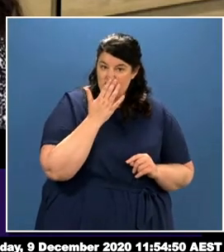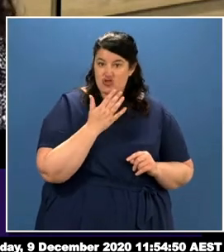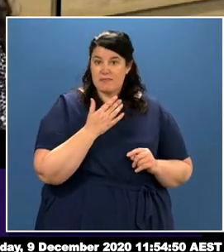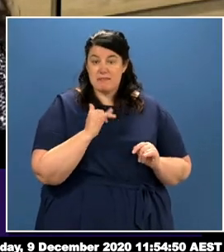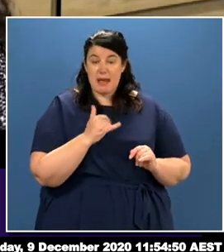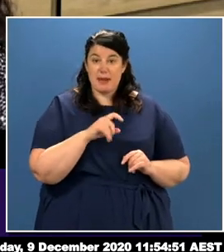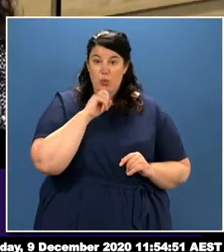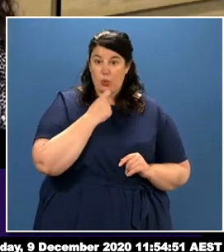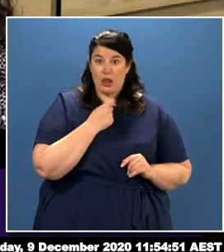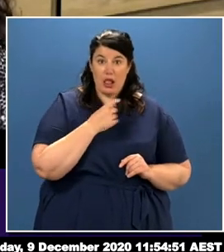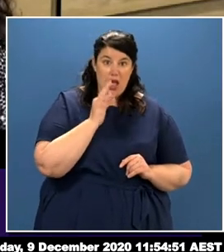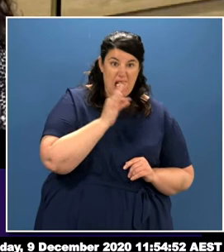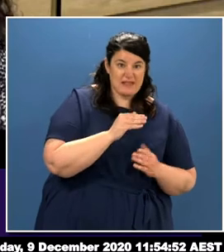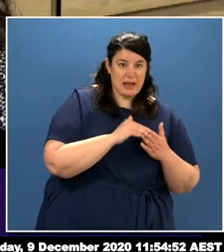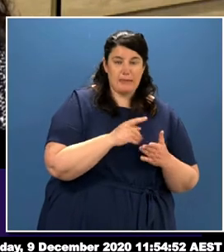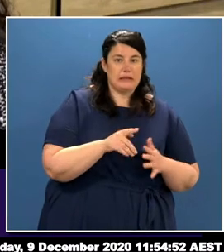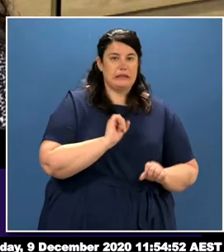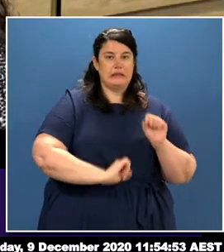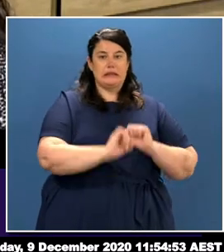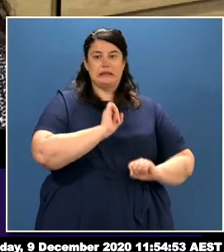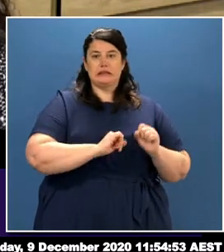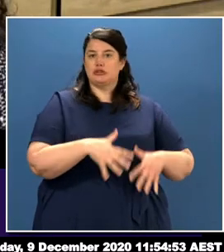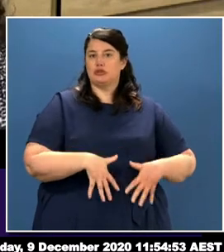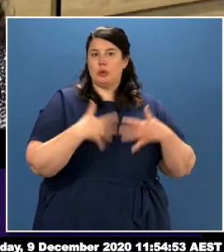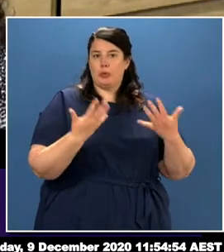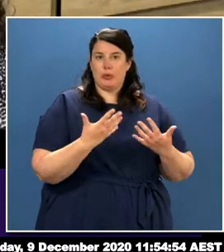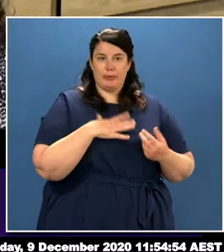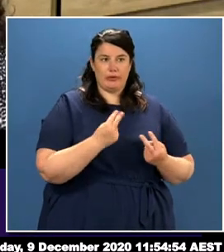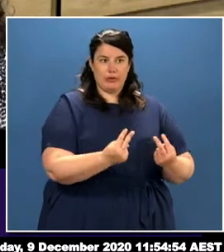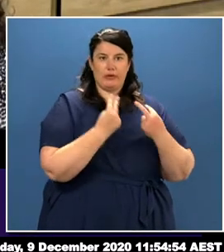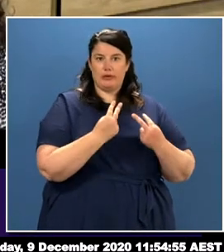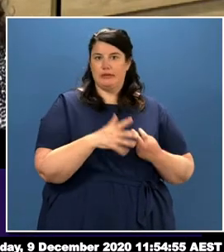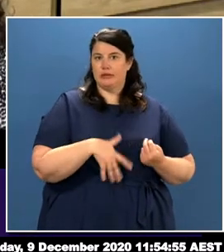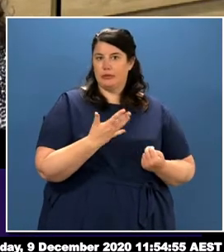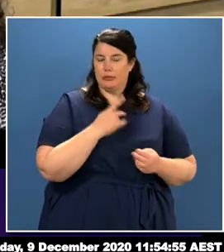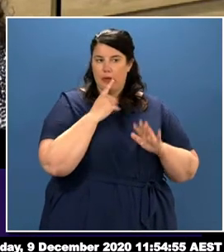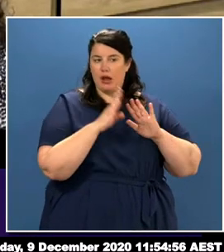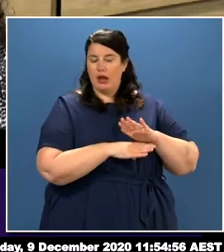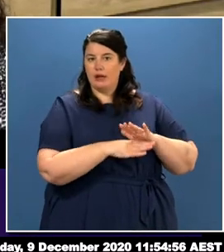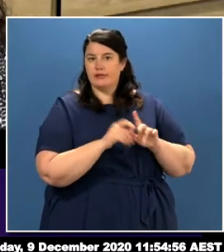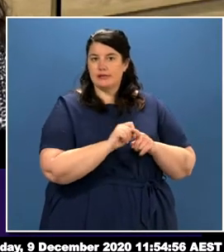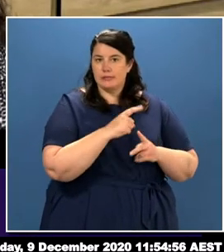And they might be less likely to ask for those assistances or modifications? Absolutely.